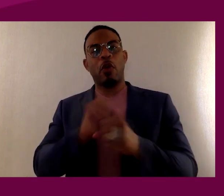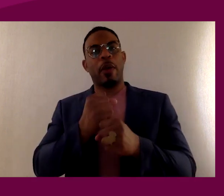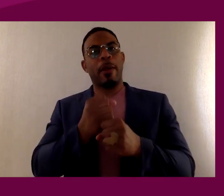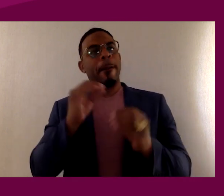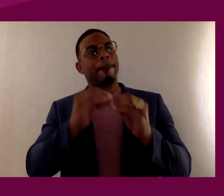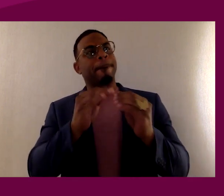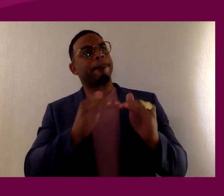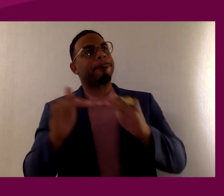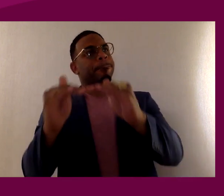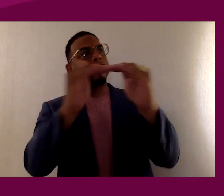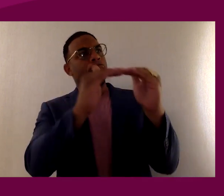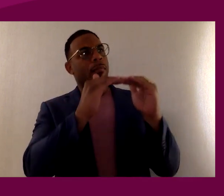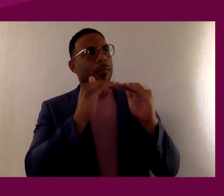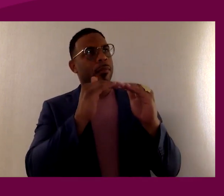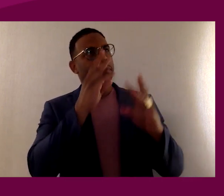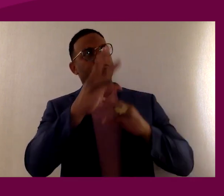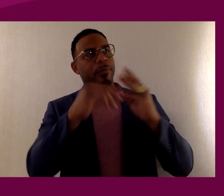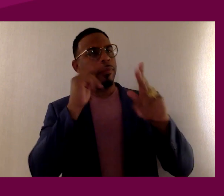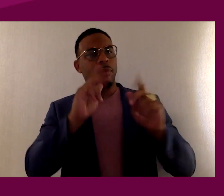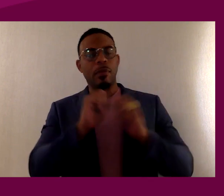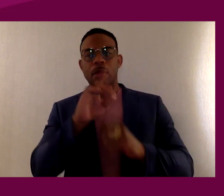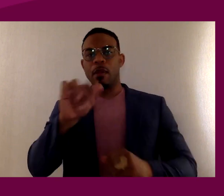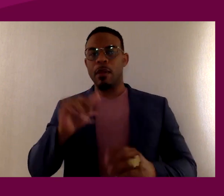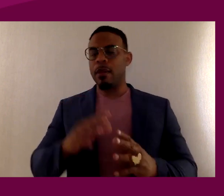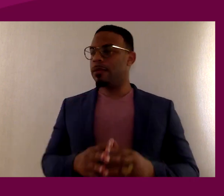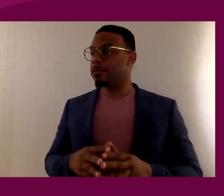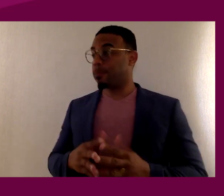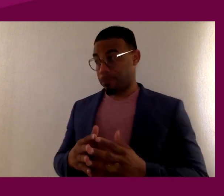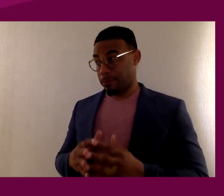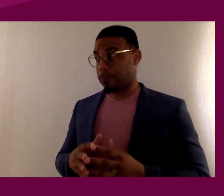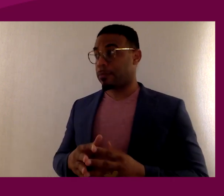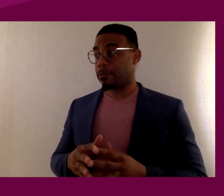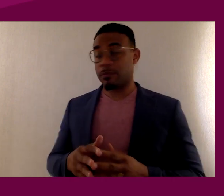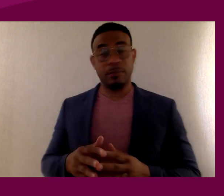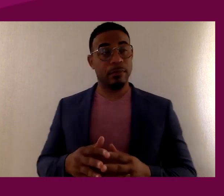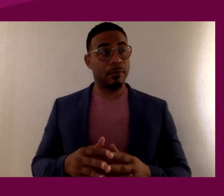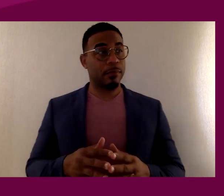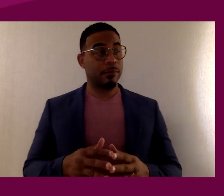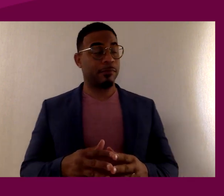and brazen spirit in order to create a more equitable world for people with disabilities?